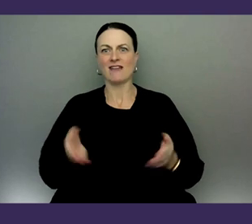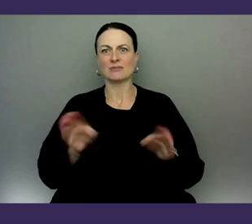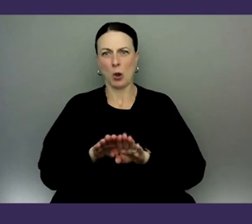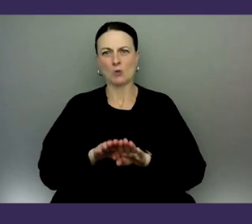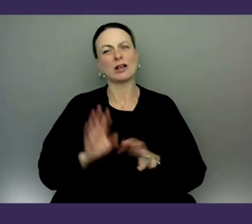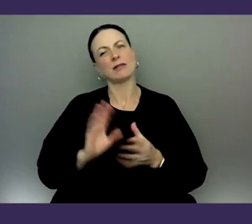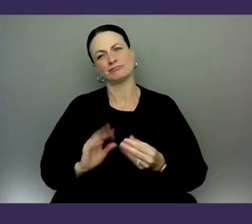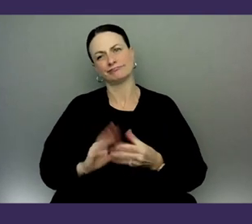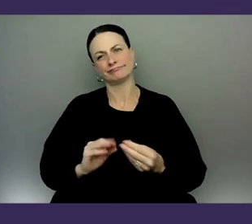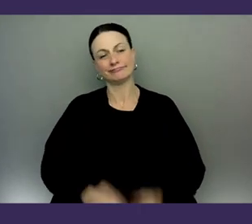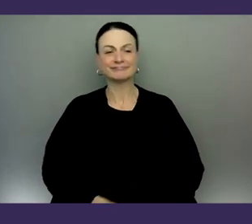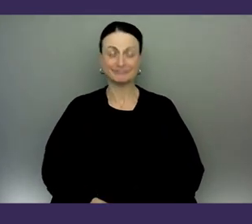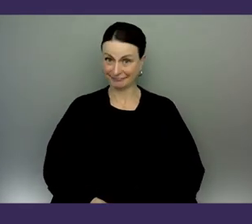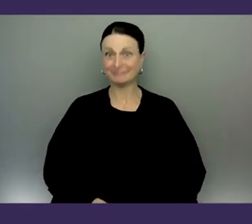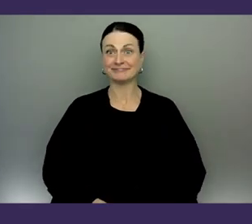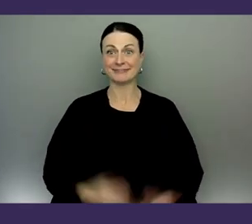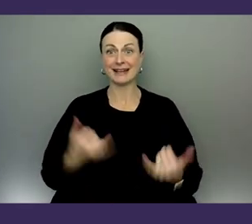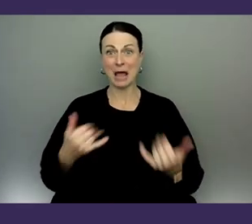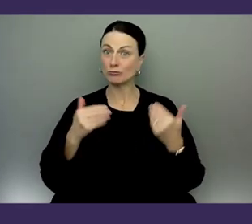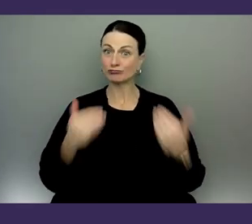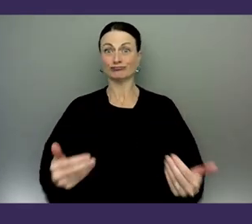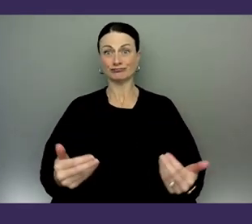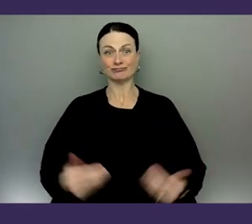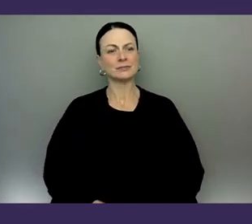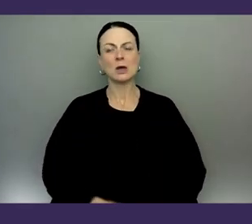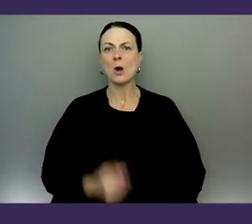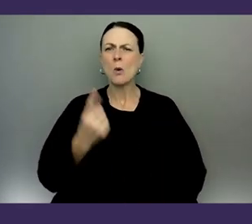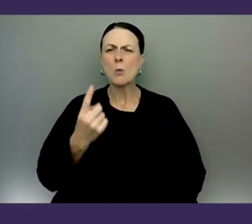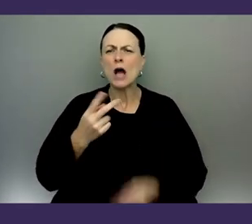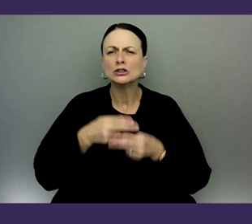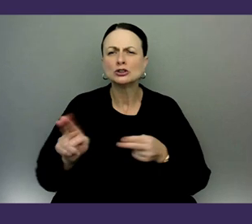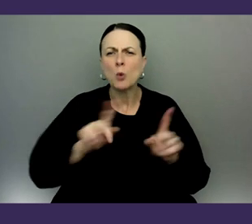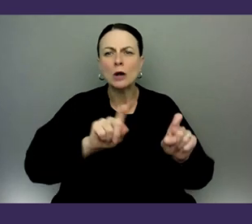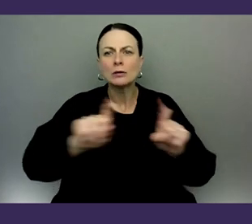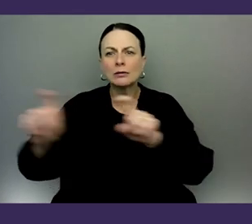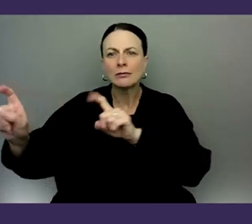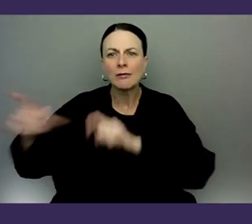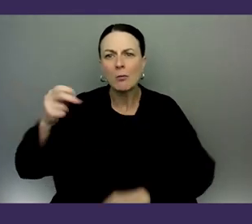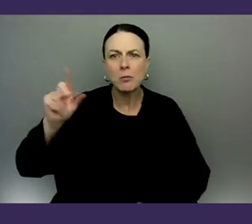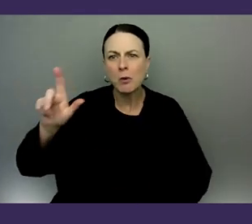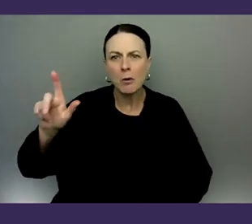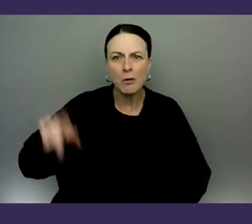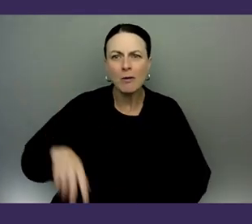So without further ado, we're going to do one quick poll question, and then we'll pass it over to Morgan.